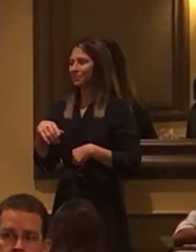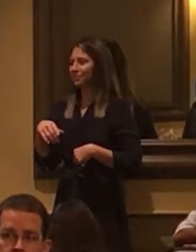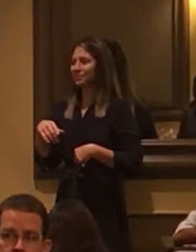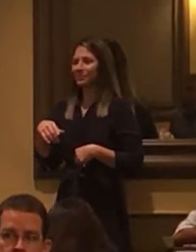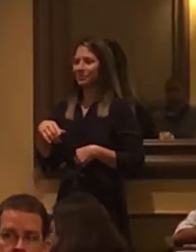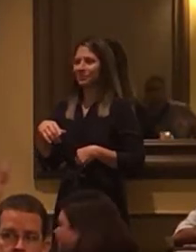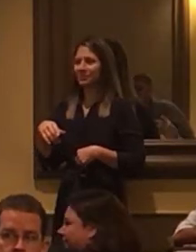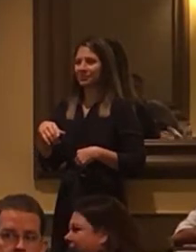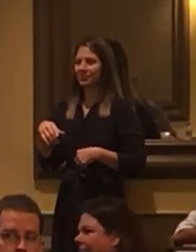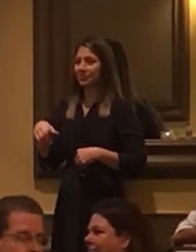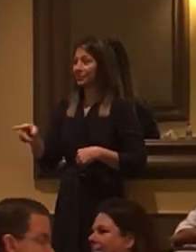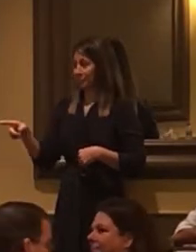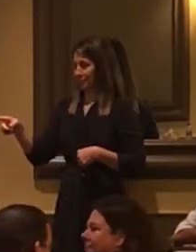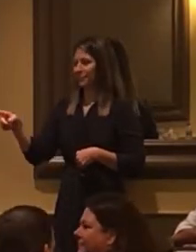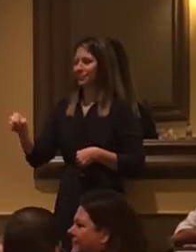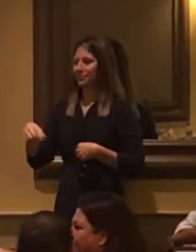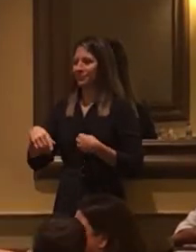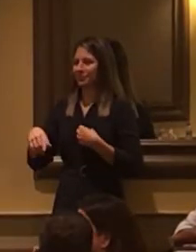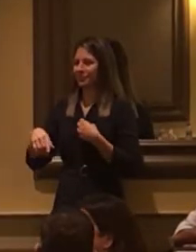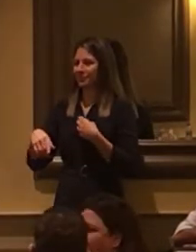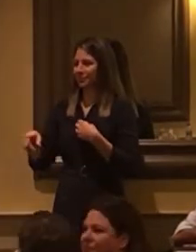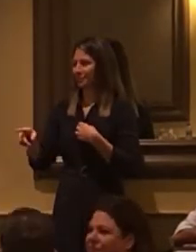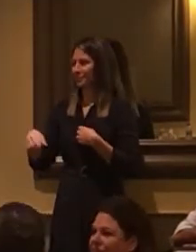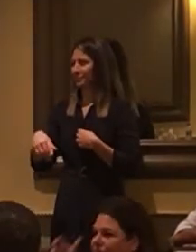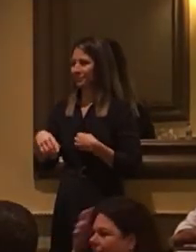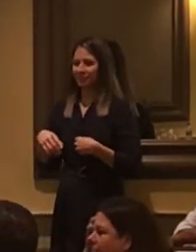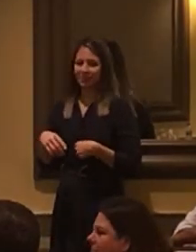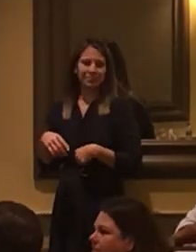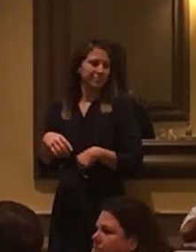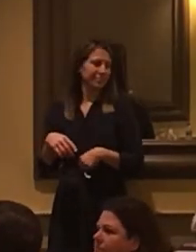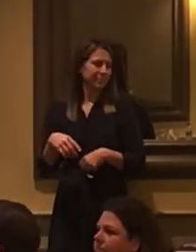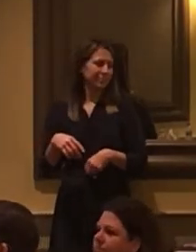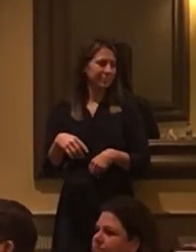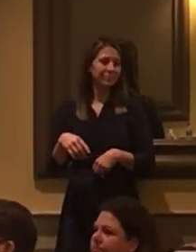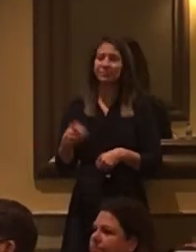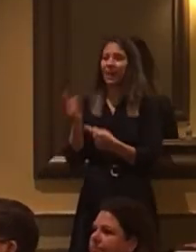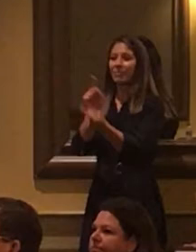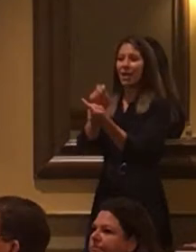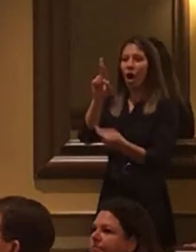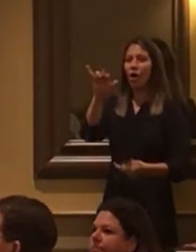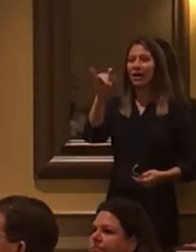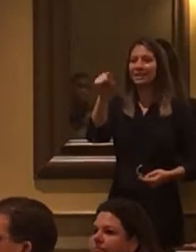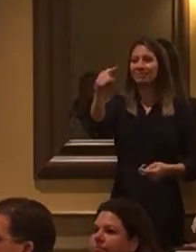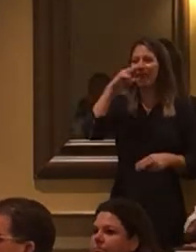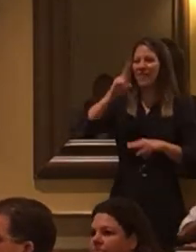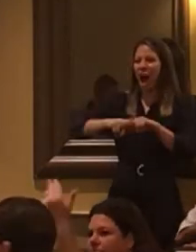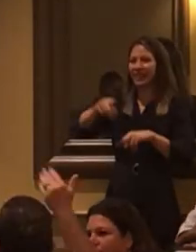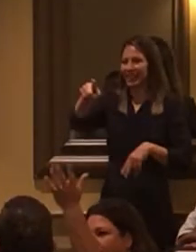(BACKGROUND CHATTER)